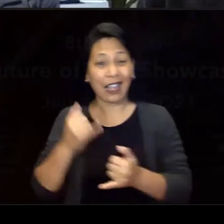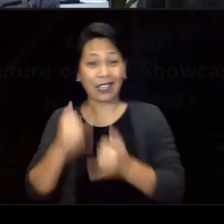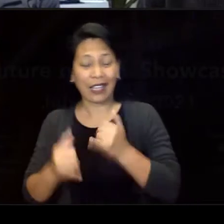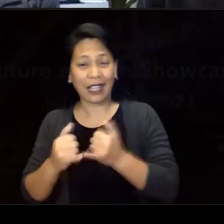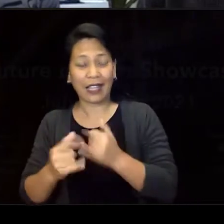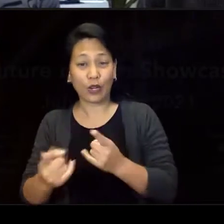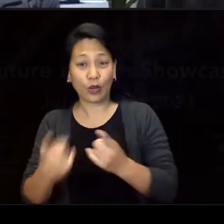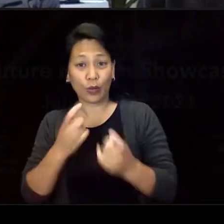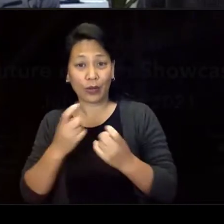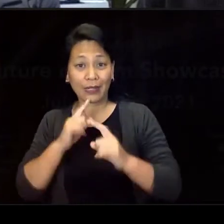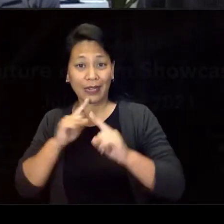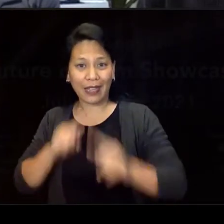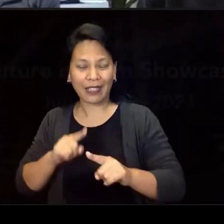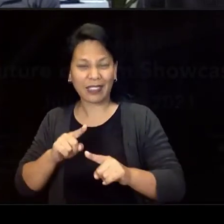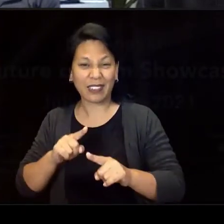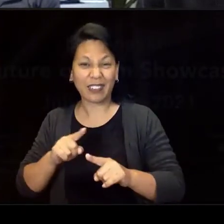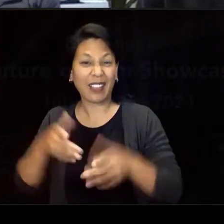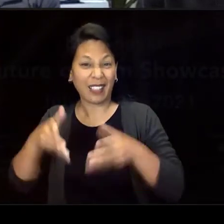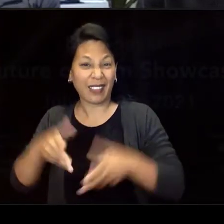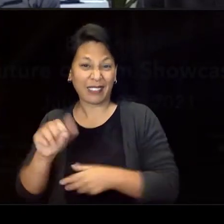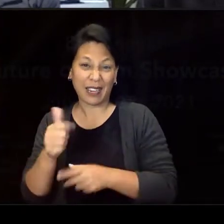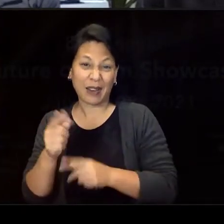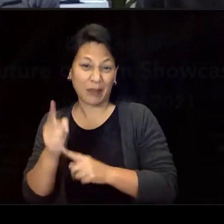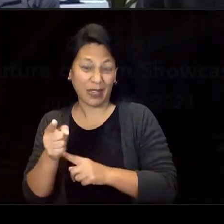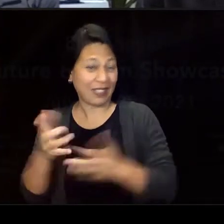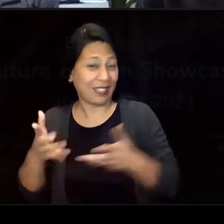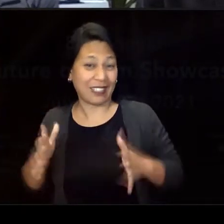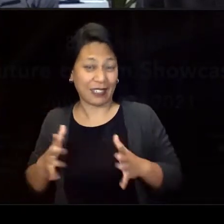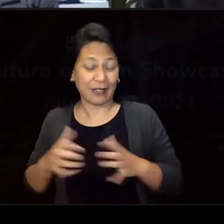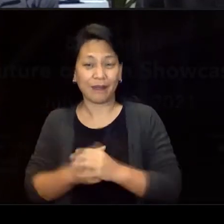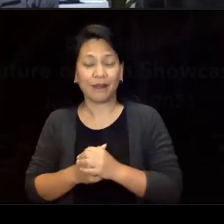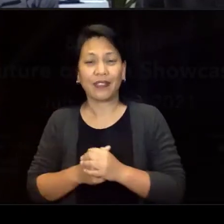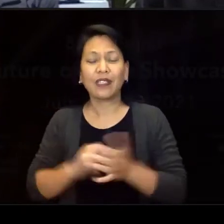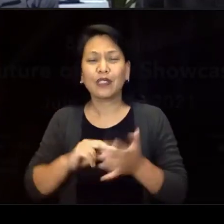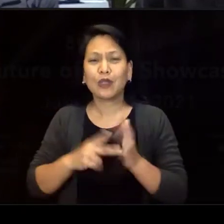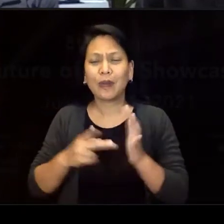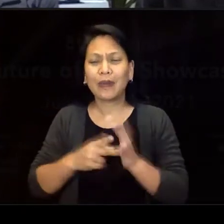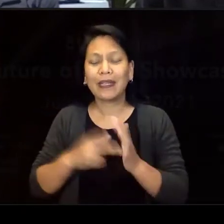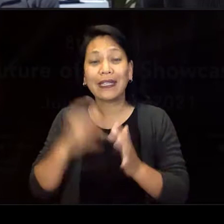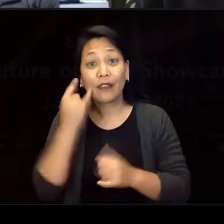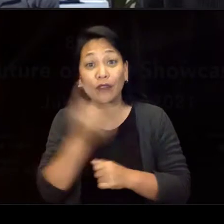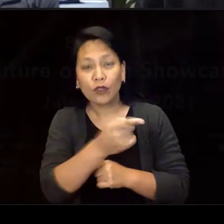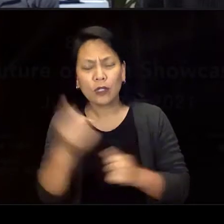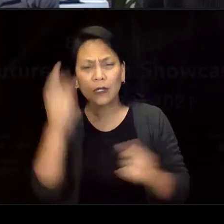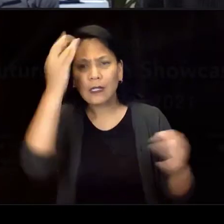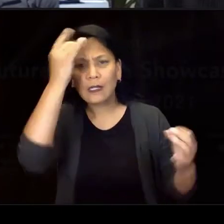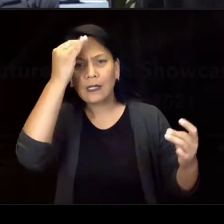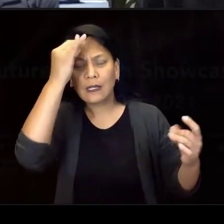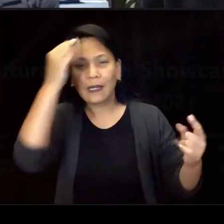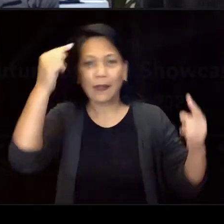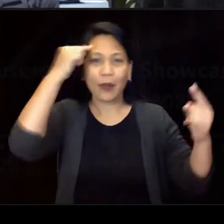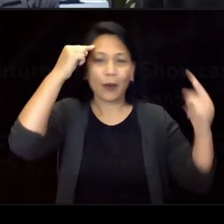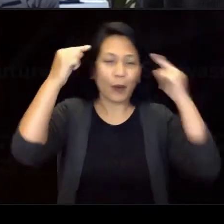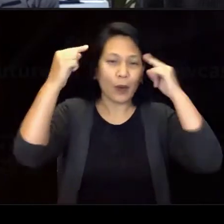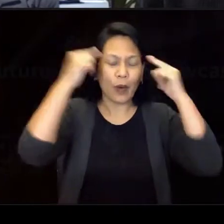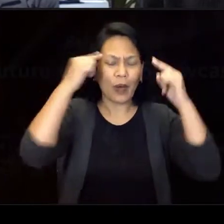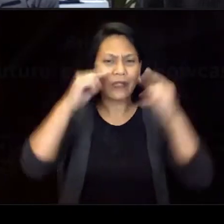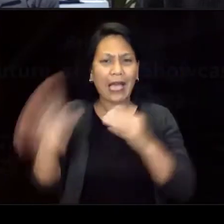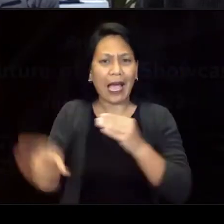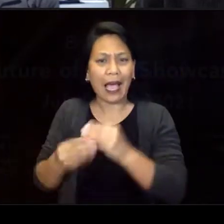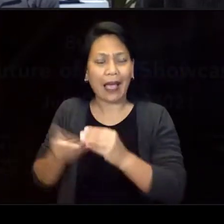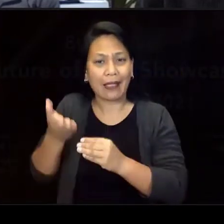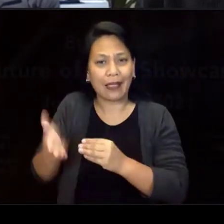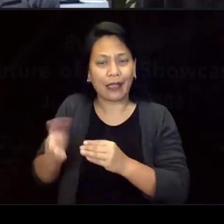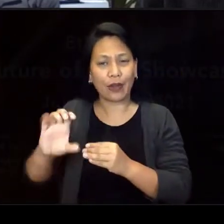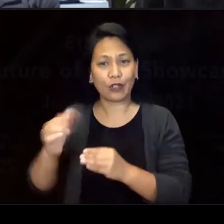So I recommend everybody watching at home to put their comments in the chat and be able to ask questions towards the end for